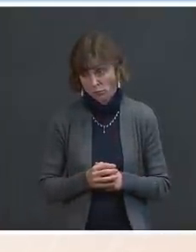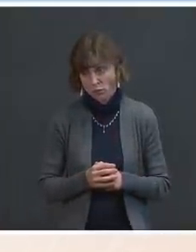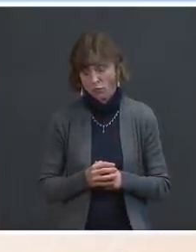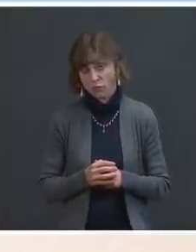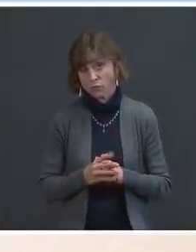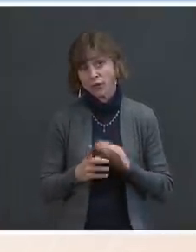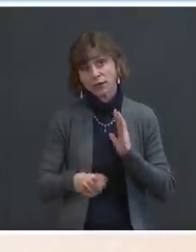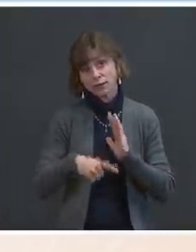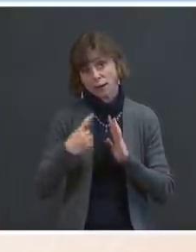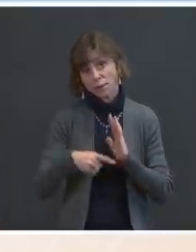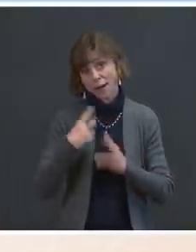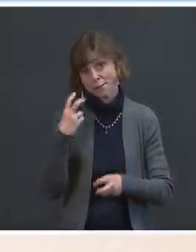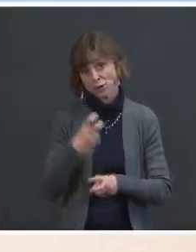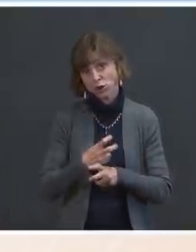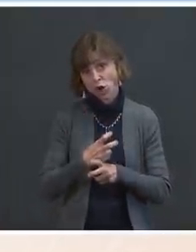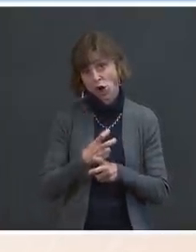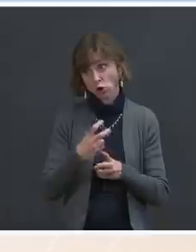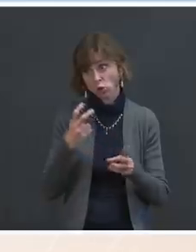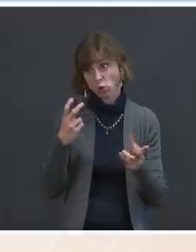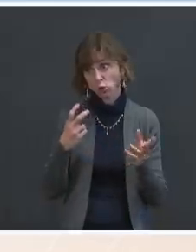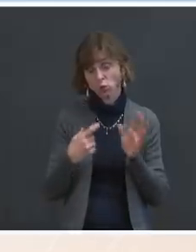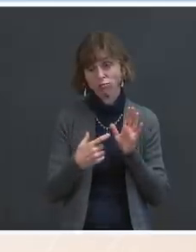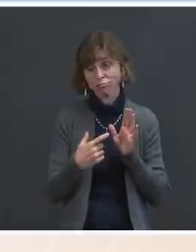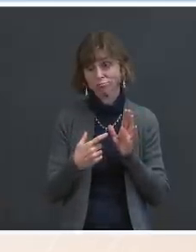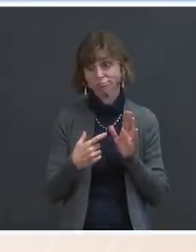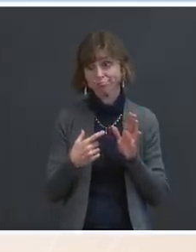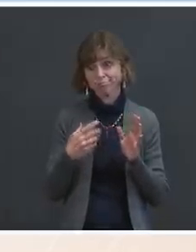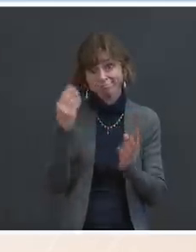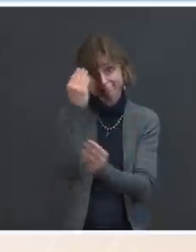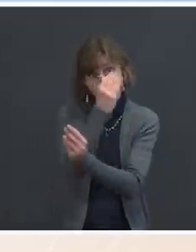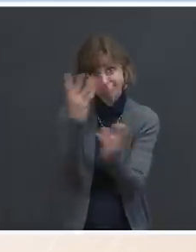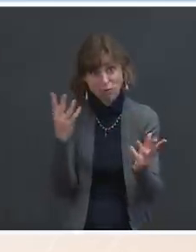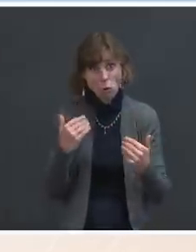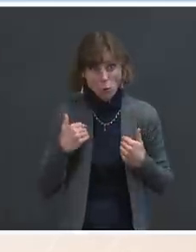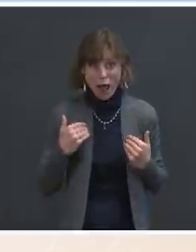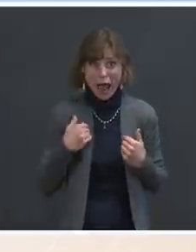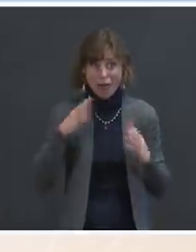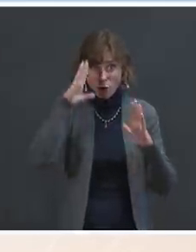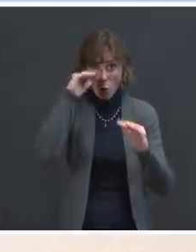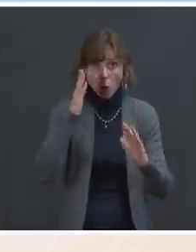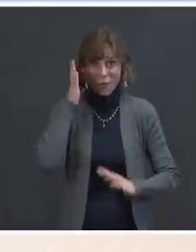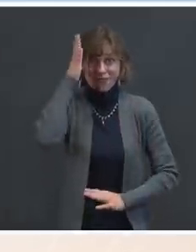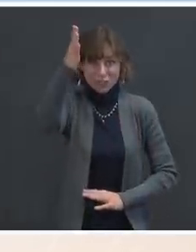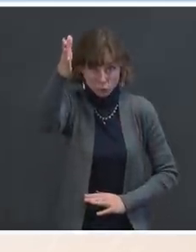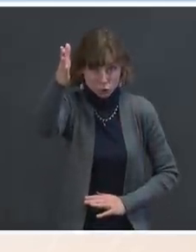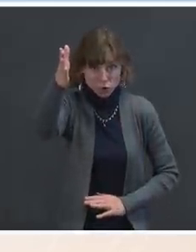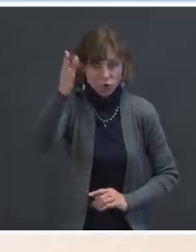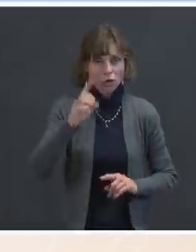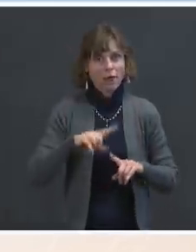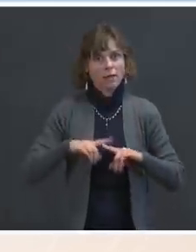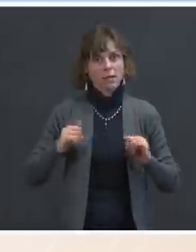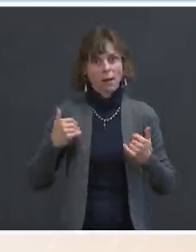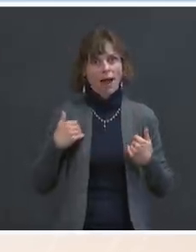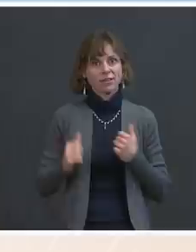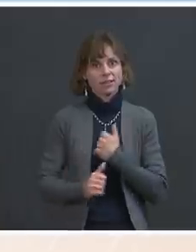both hope in the future and the danger that is now. And that is what we're trying to do.